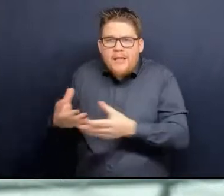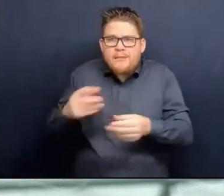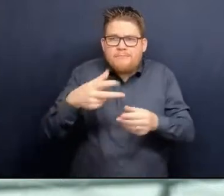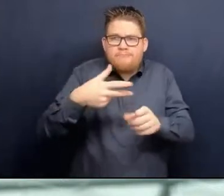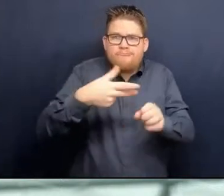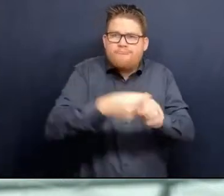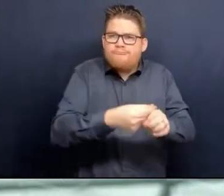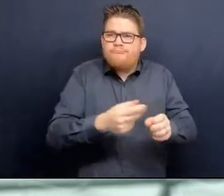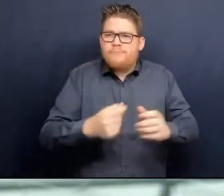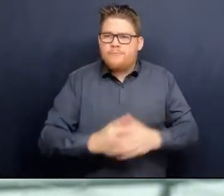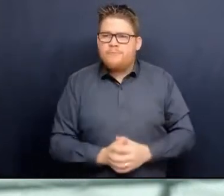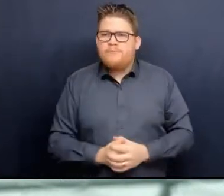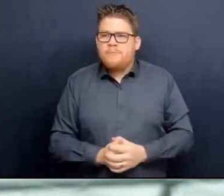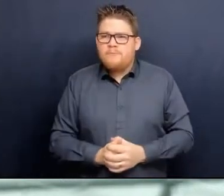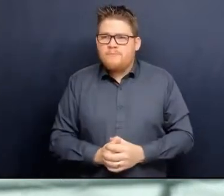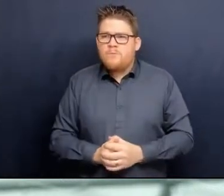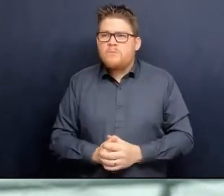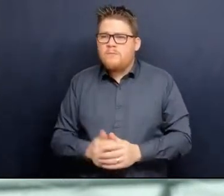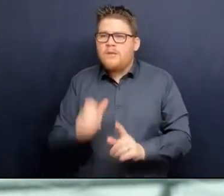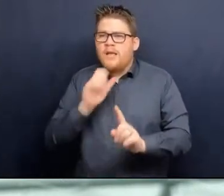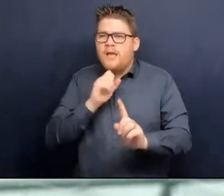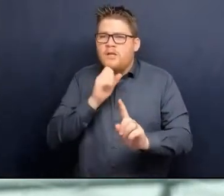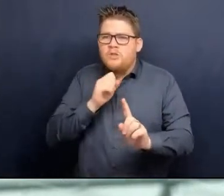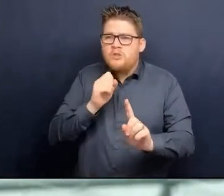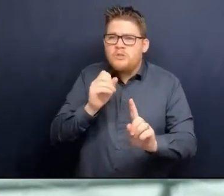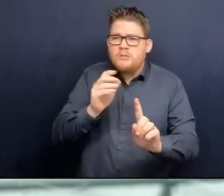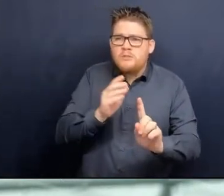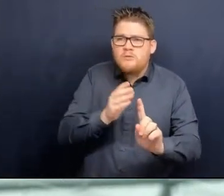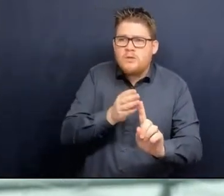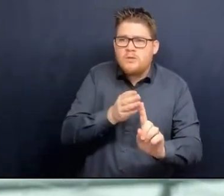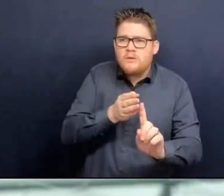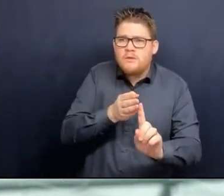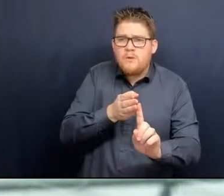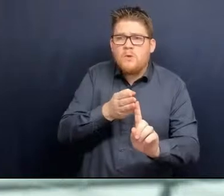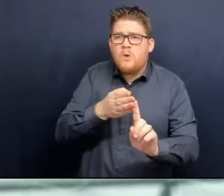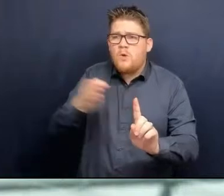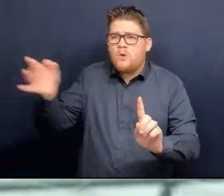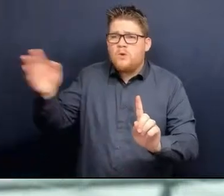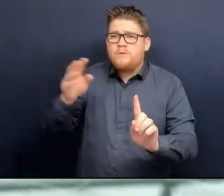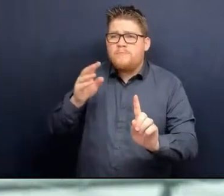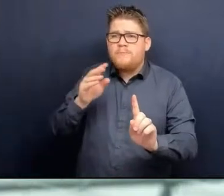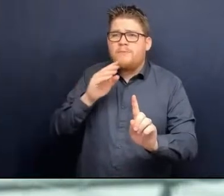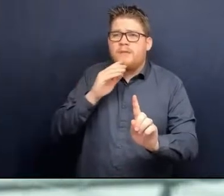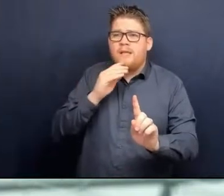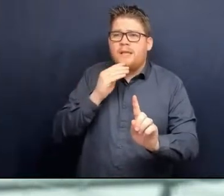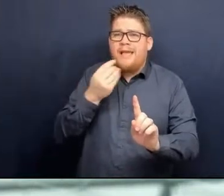say that it is only approved for use for people 18 to 64. They